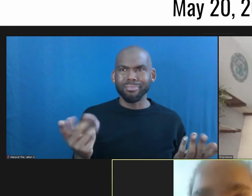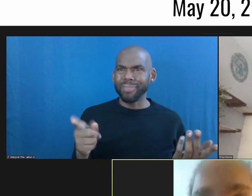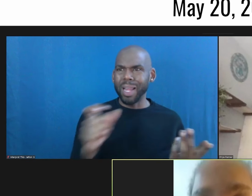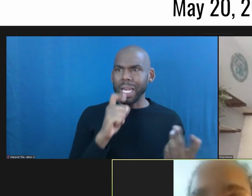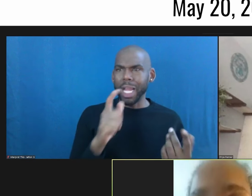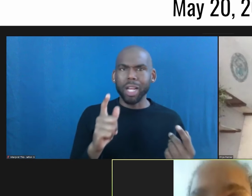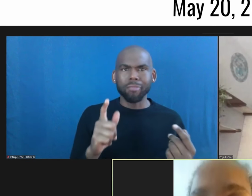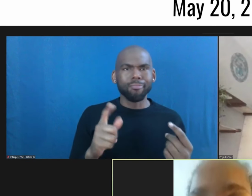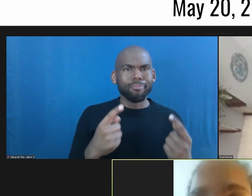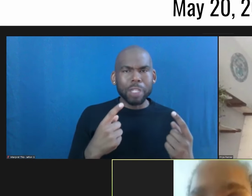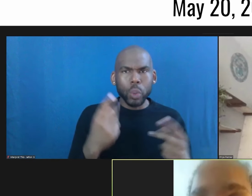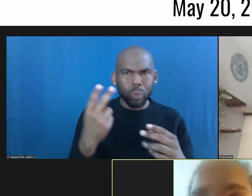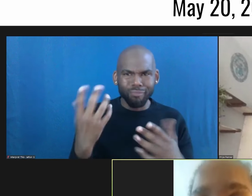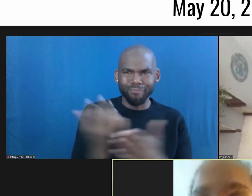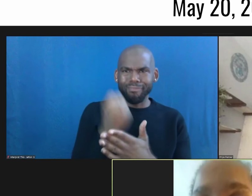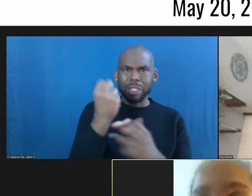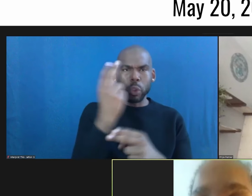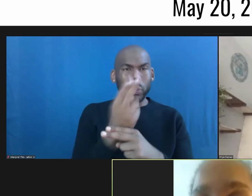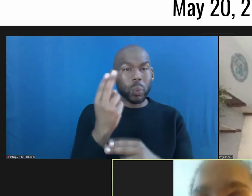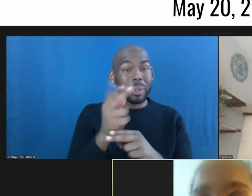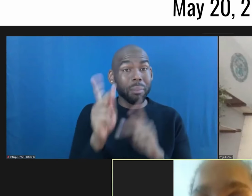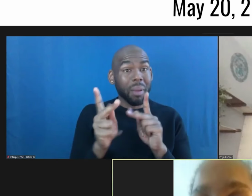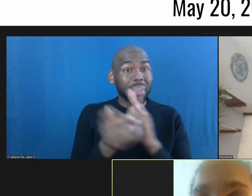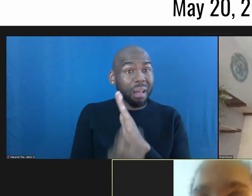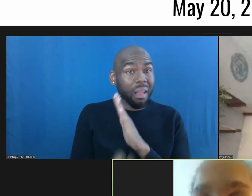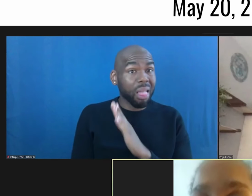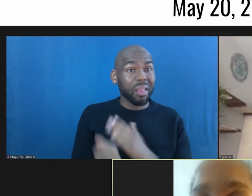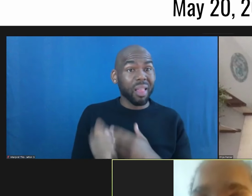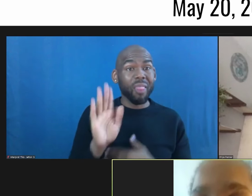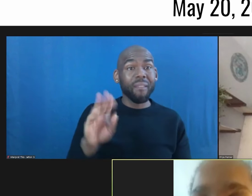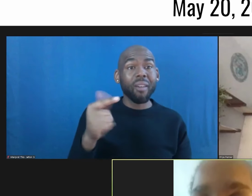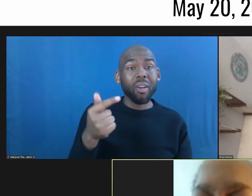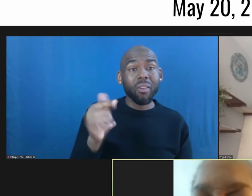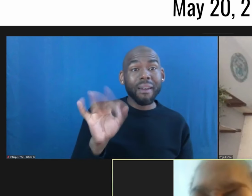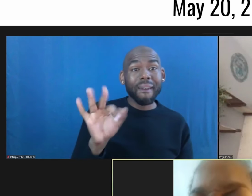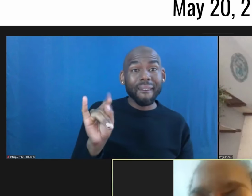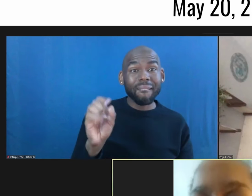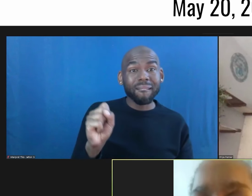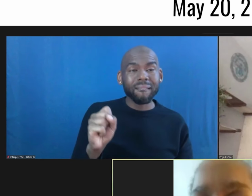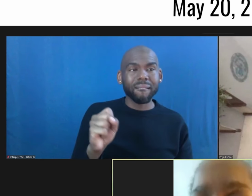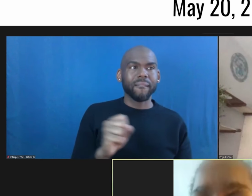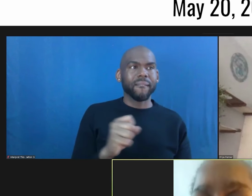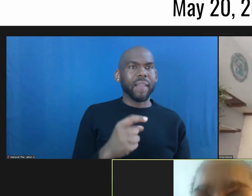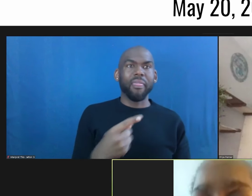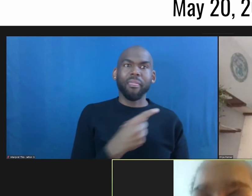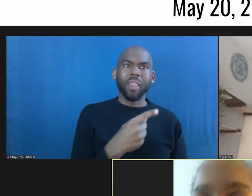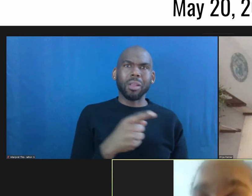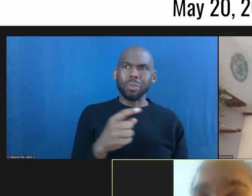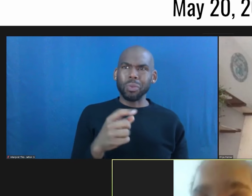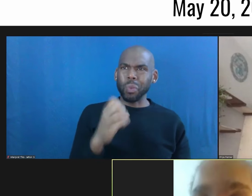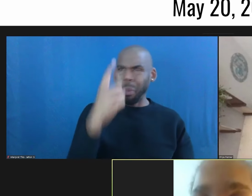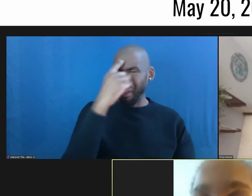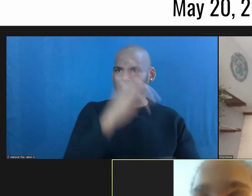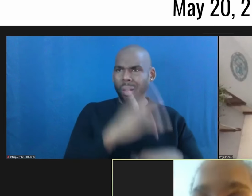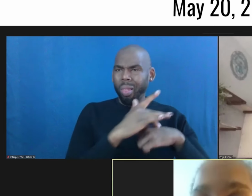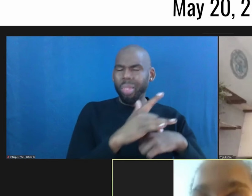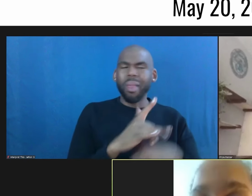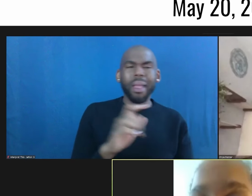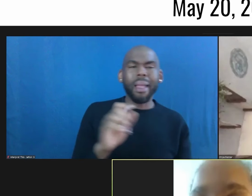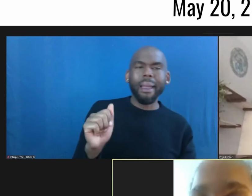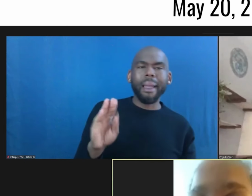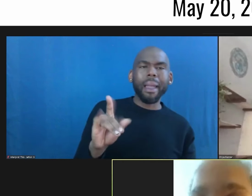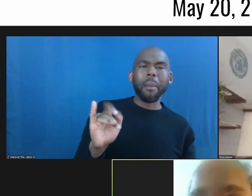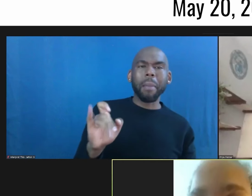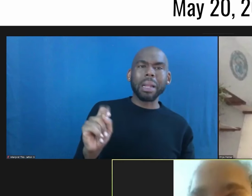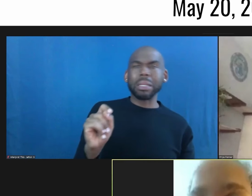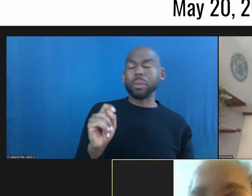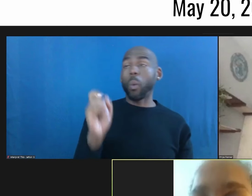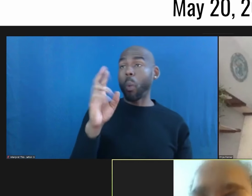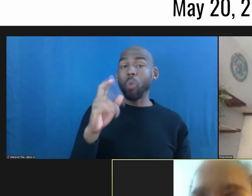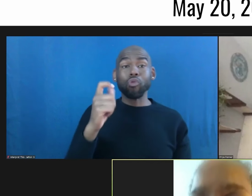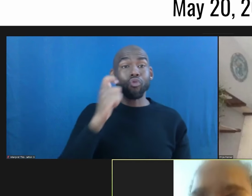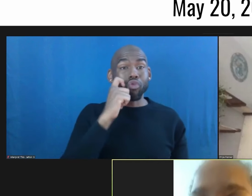talents and gifts when you're so busy in your own ableist, you know, or racist views and